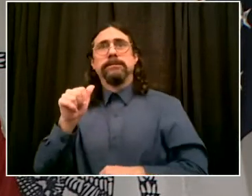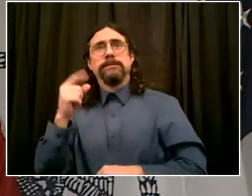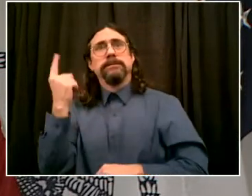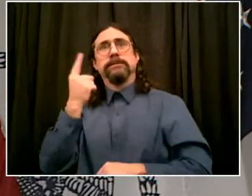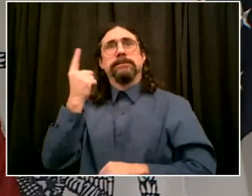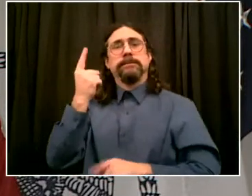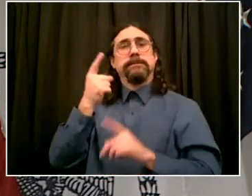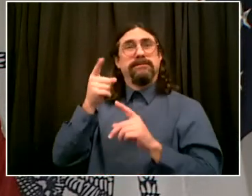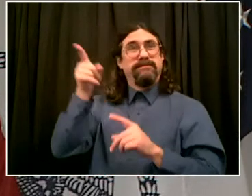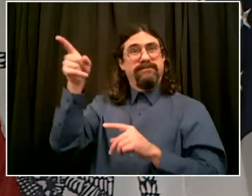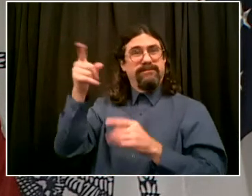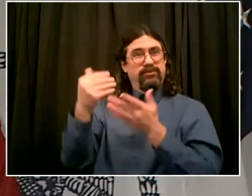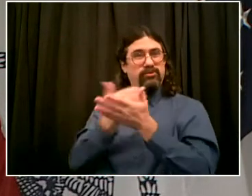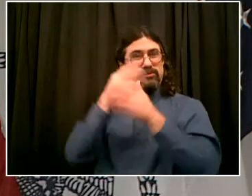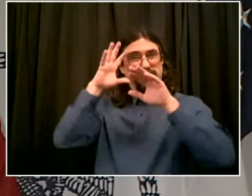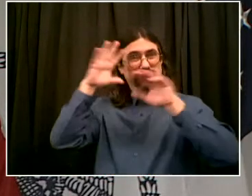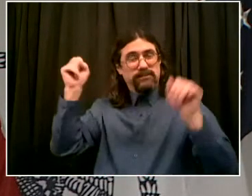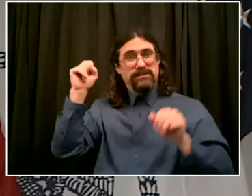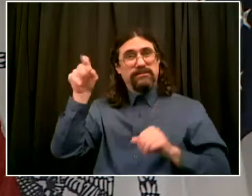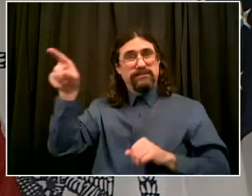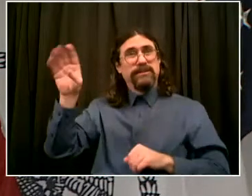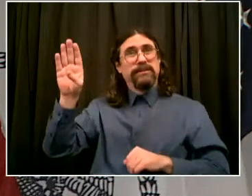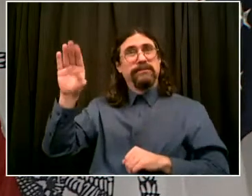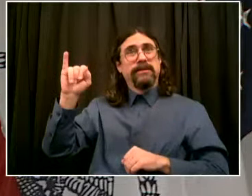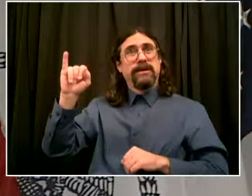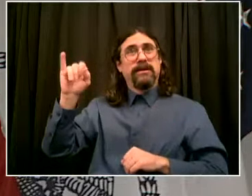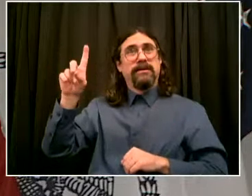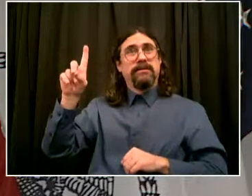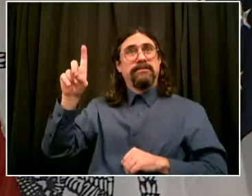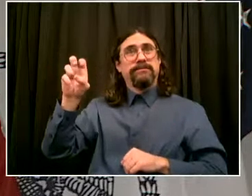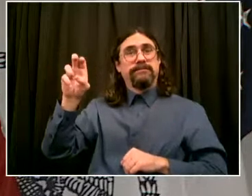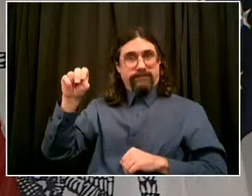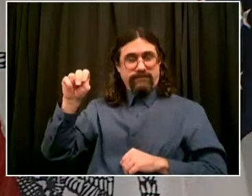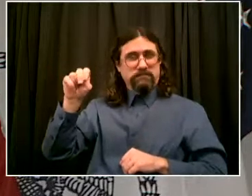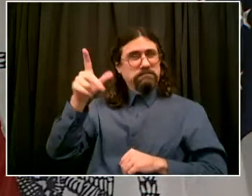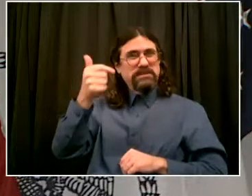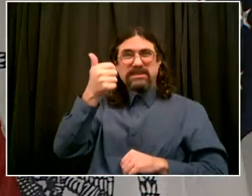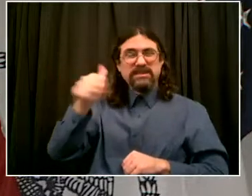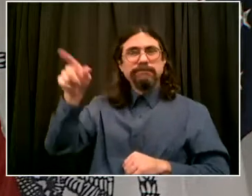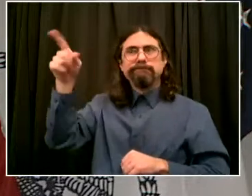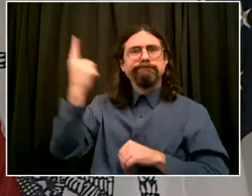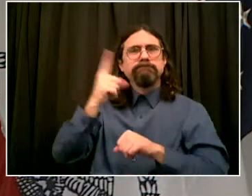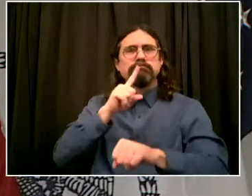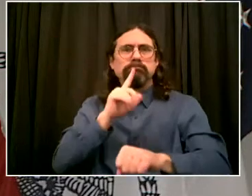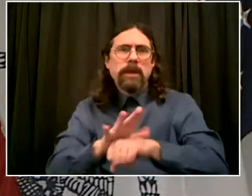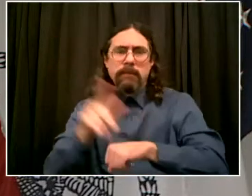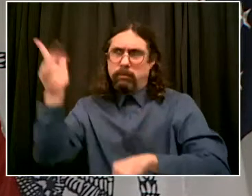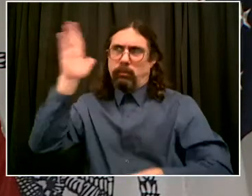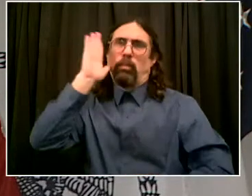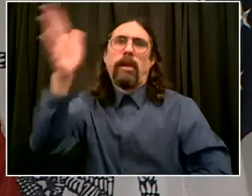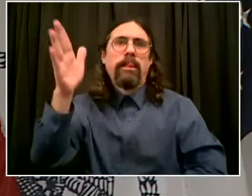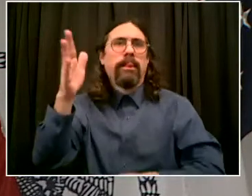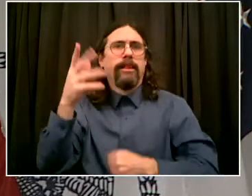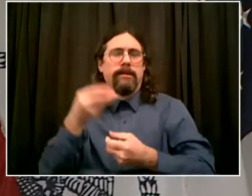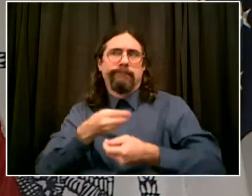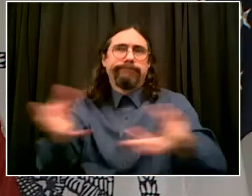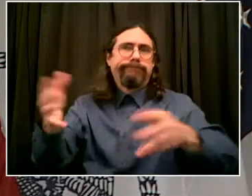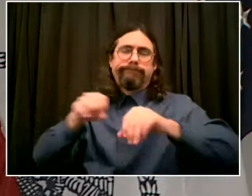COMMITMENTS FROM THE INCOMING BIDEN ADMINISTRATION WHEN IT COMES TO RESUPPLYING WITH